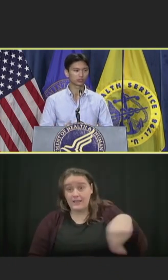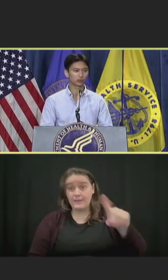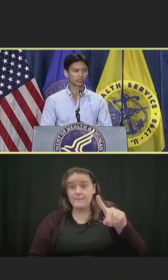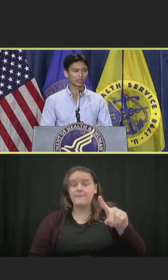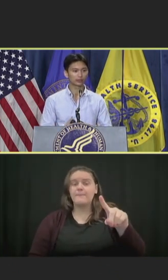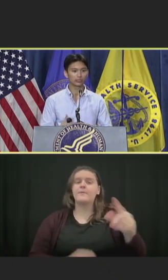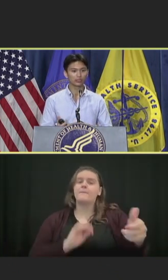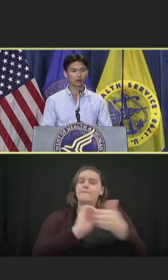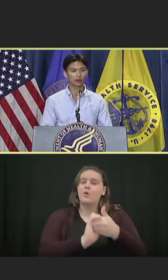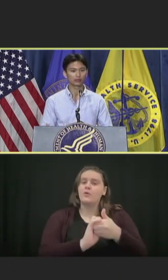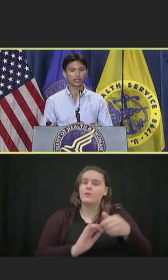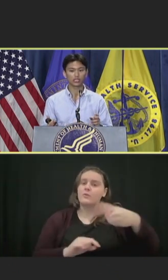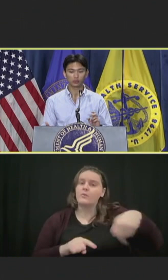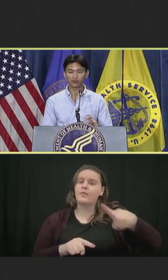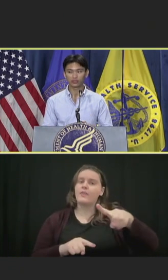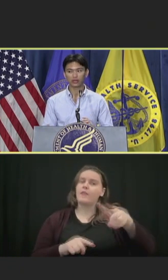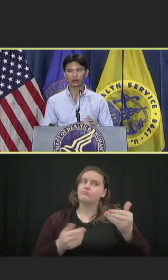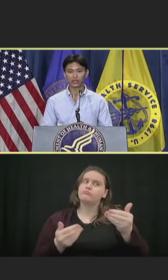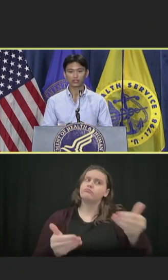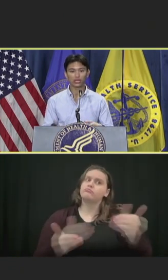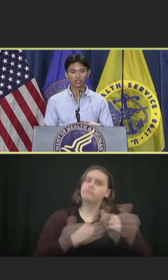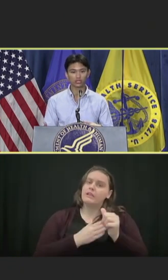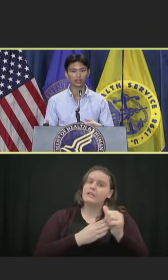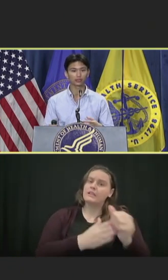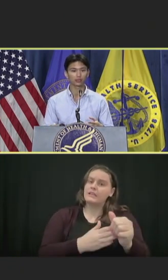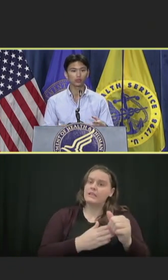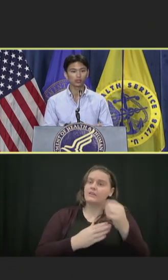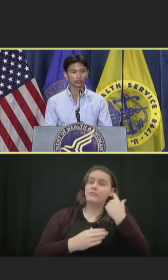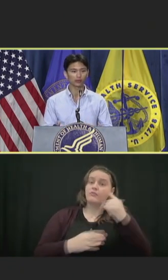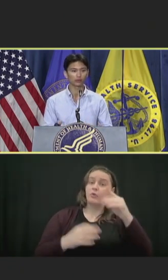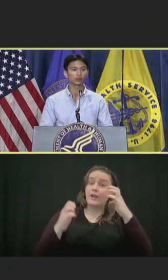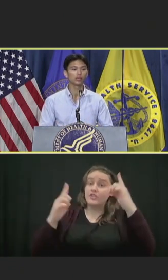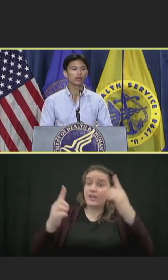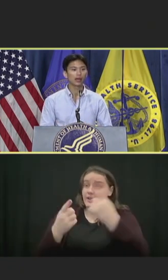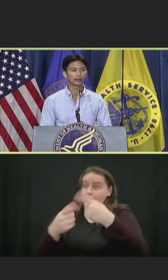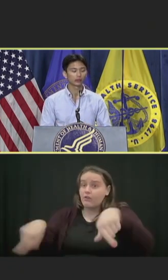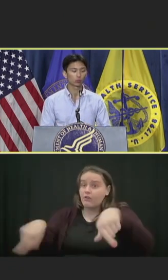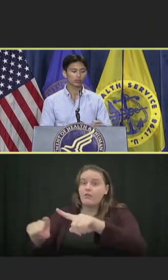take the lead on HBV health education at the community level and then working with